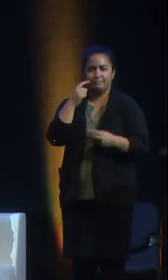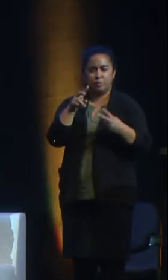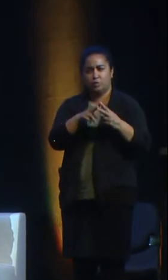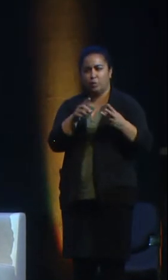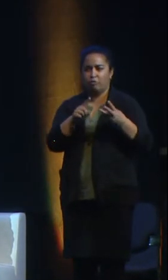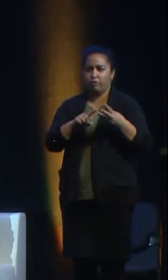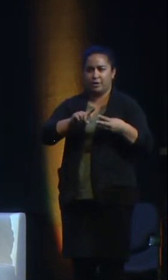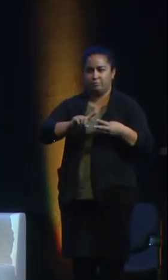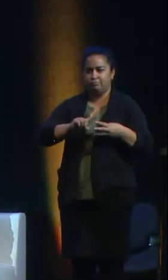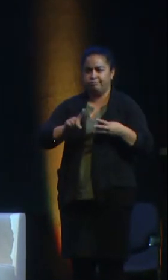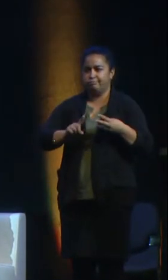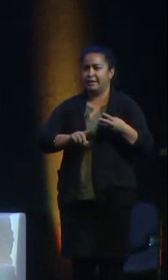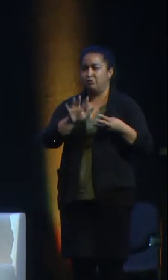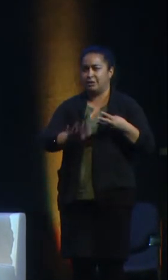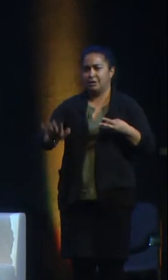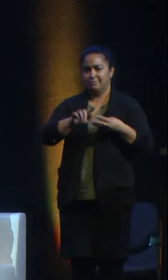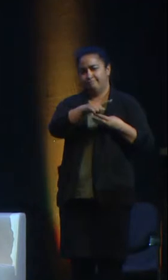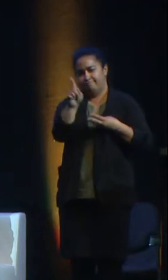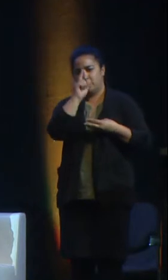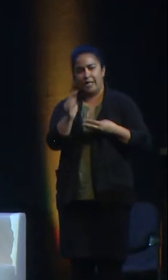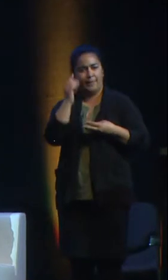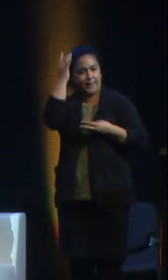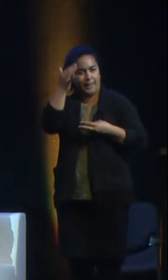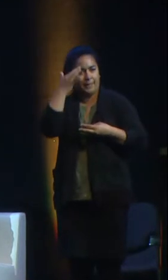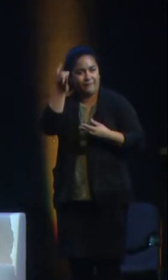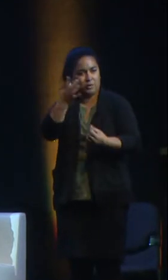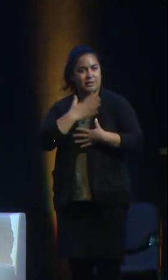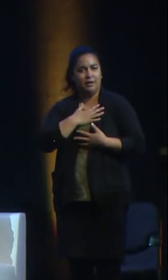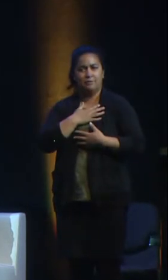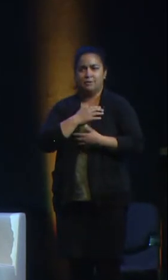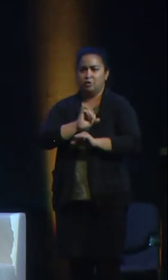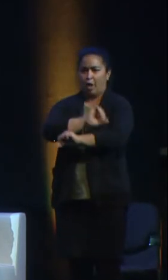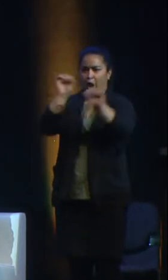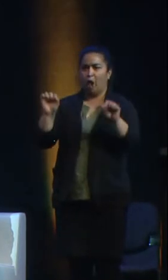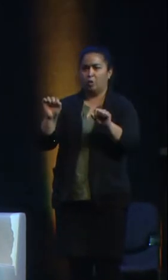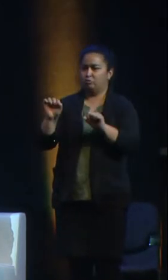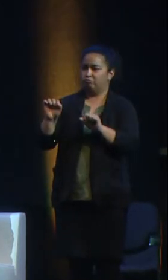you could also consider for yourselves and your own regions or parts of the world. If